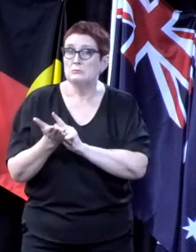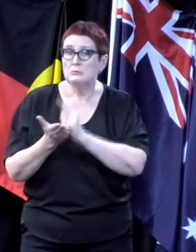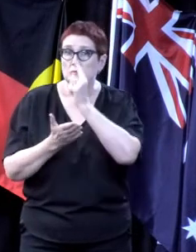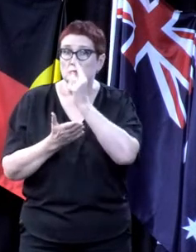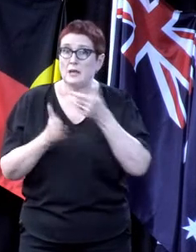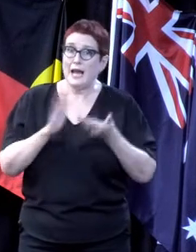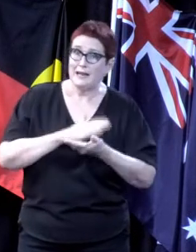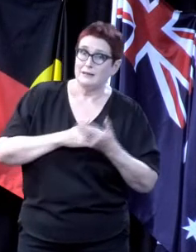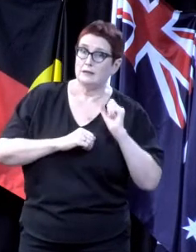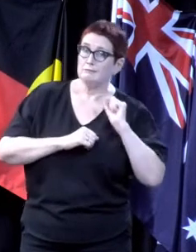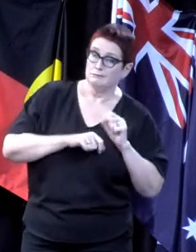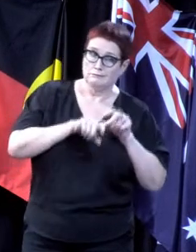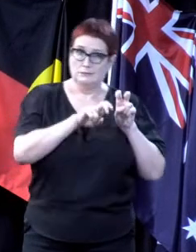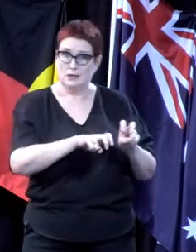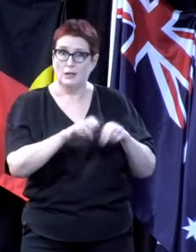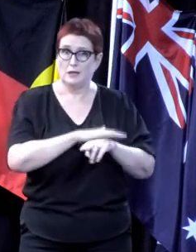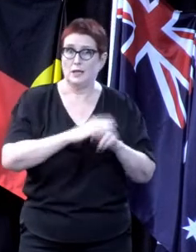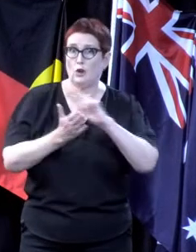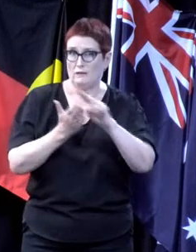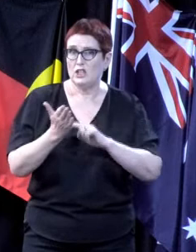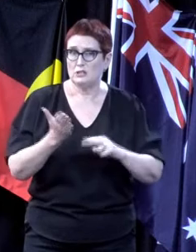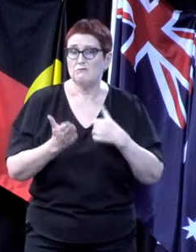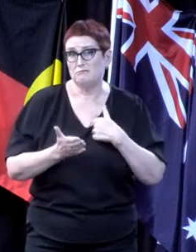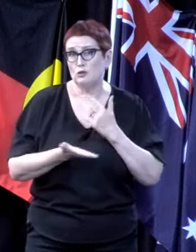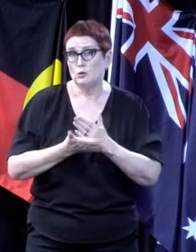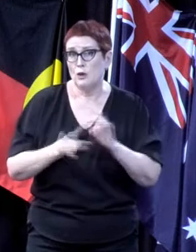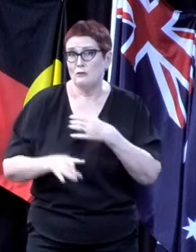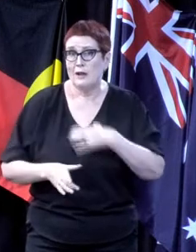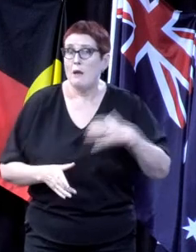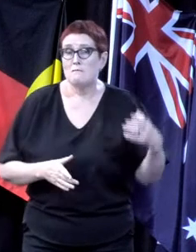by the Convention, is obliged to legislate on one view